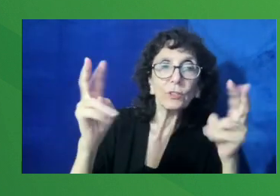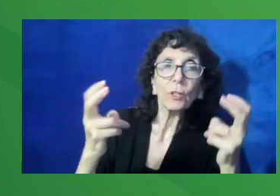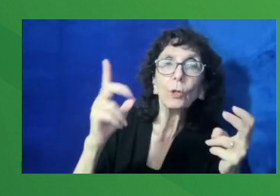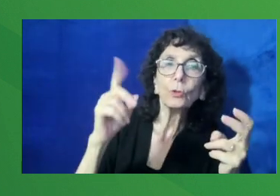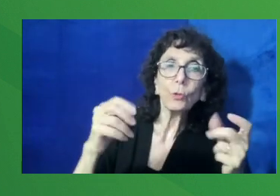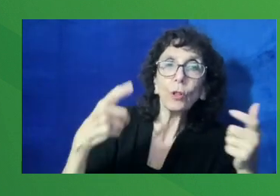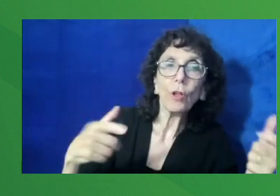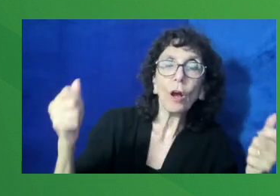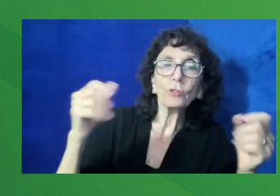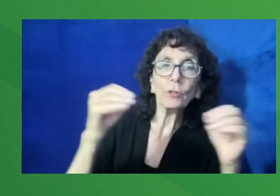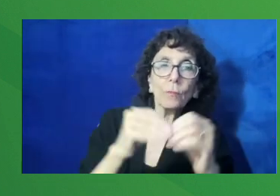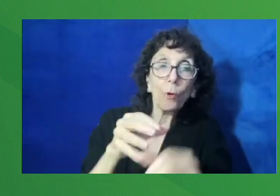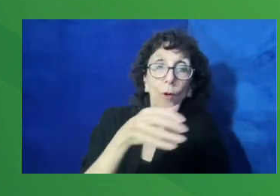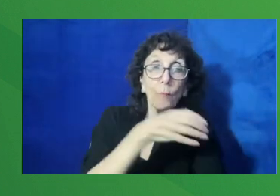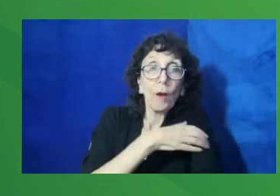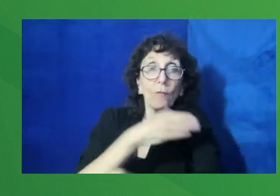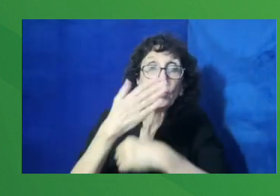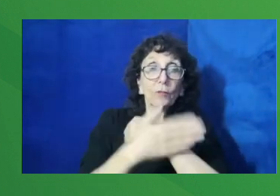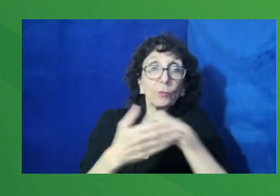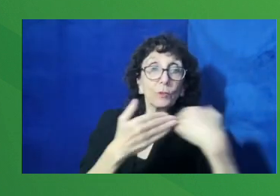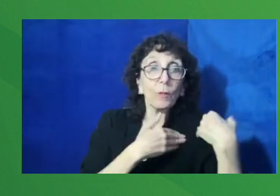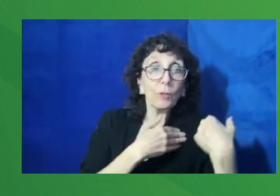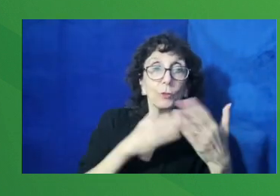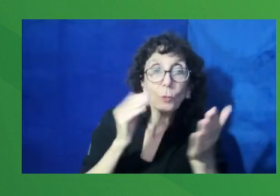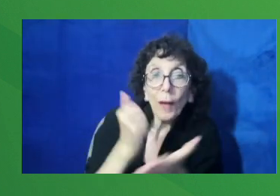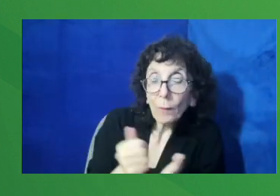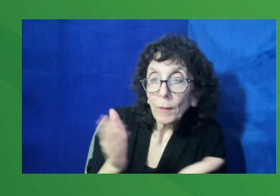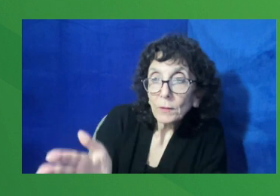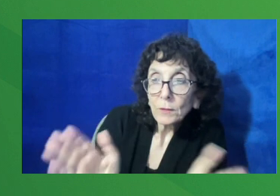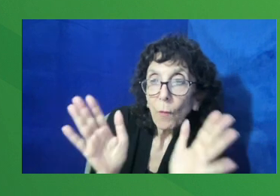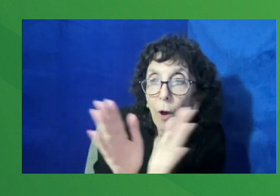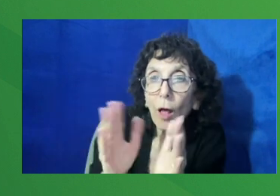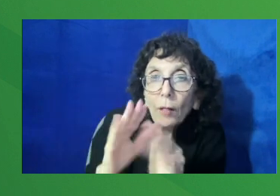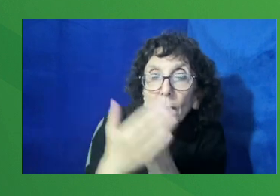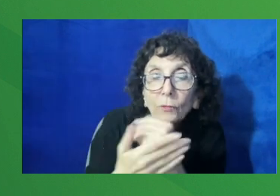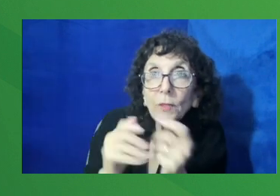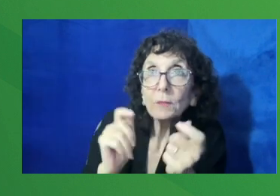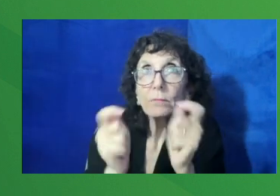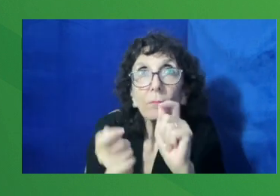a responsibility to help small countries adapt to climate change? And the problem the teacher